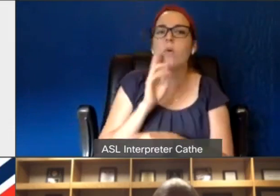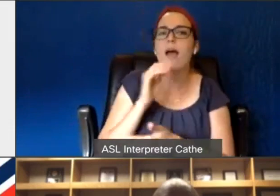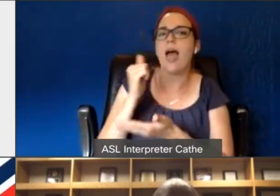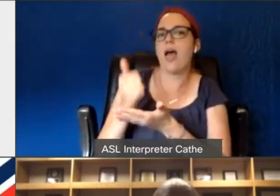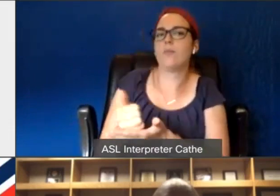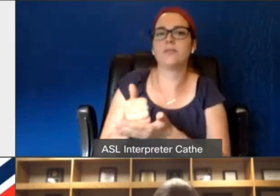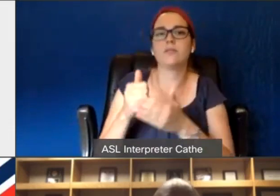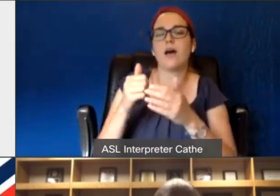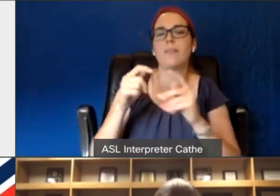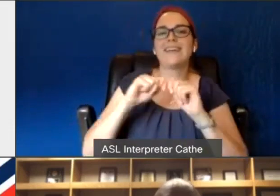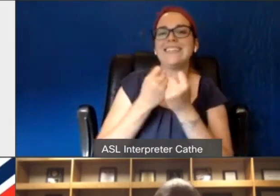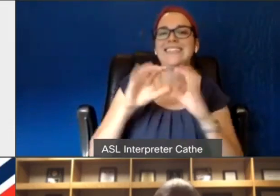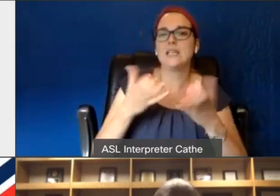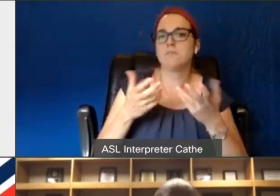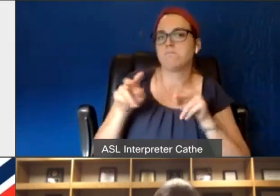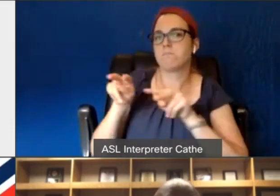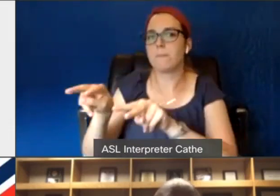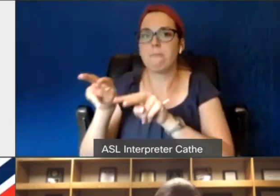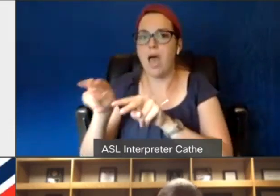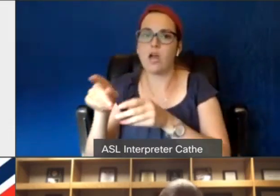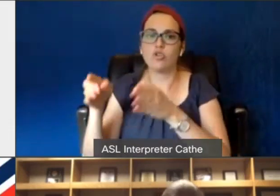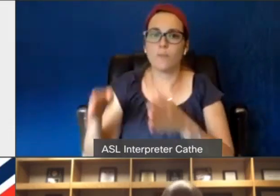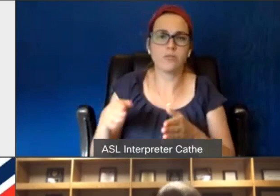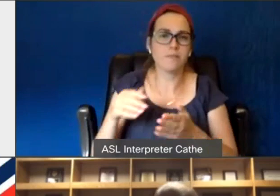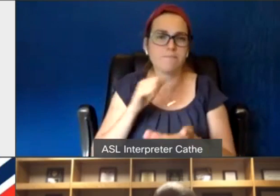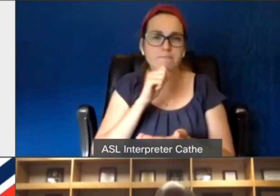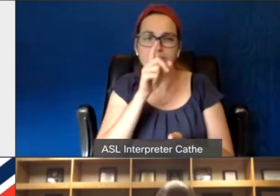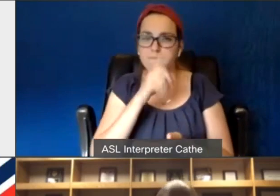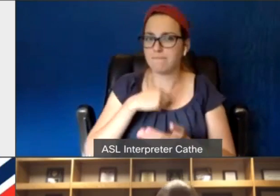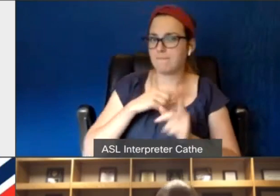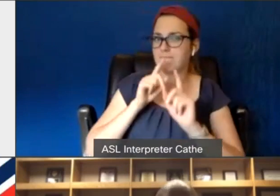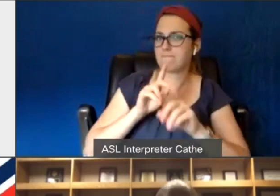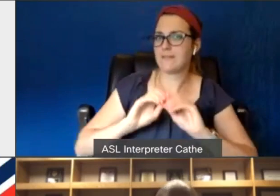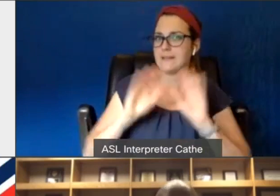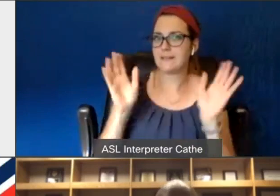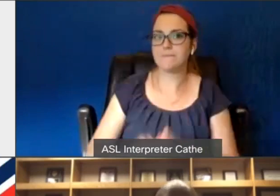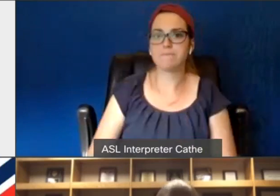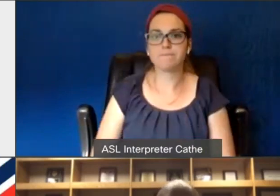I'm not sure if that was what the question was getting asked though. But that's an incredibly useful information